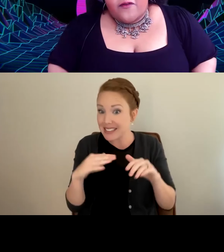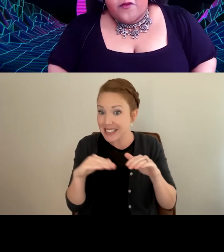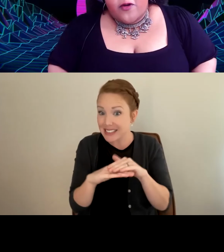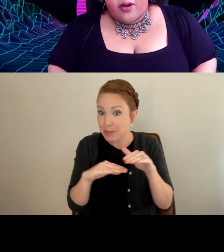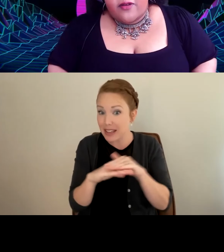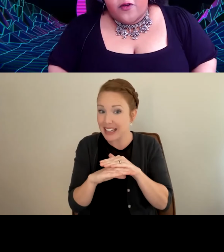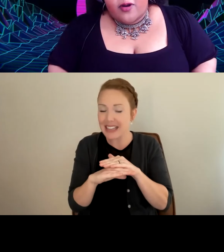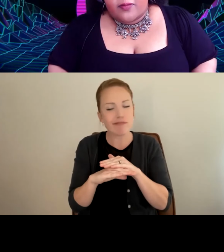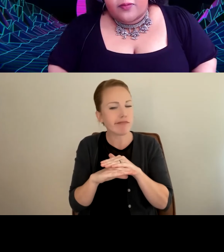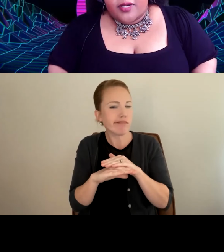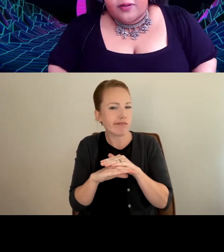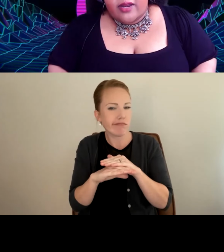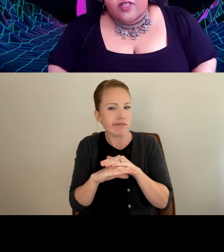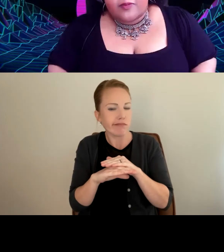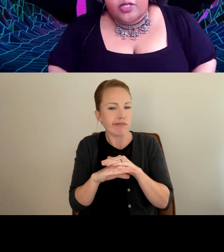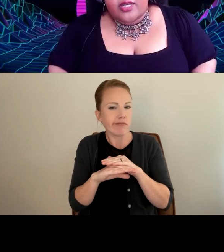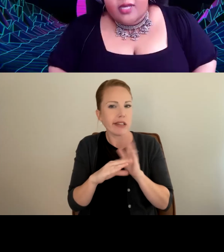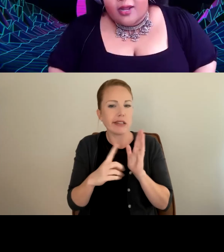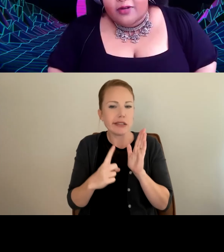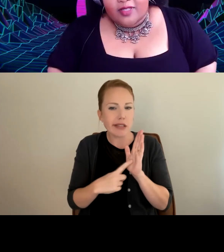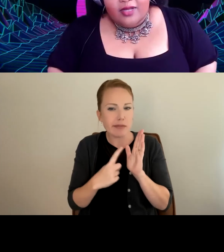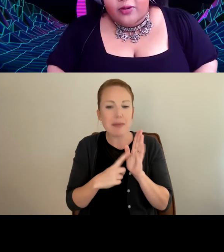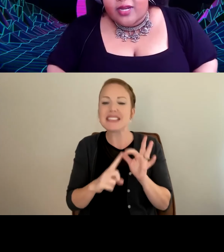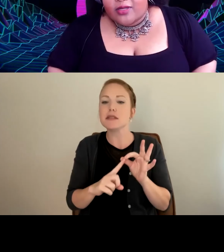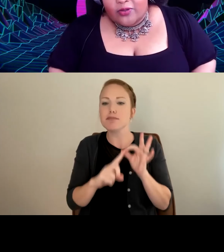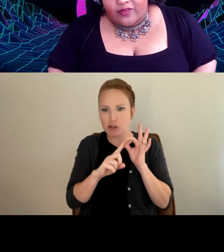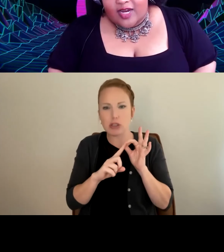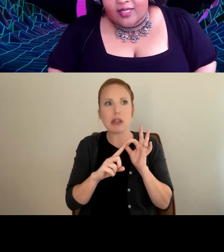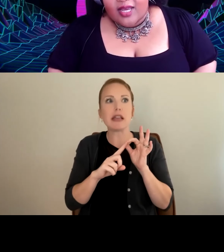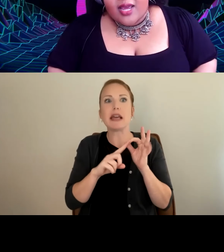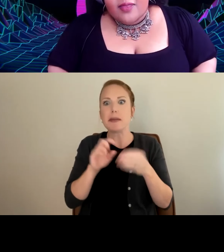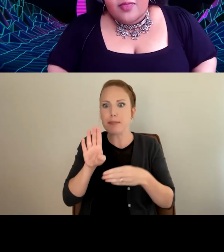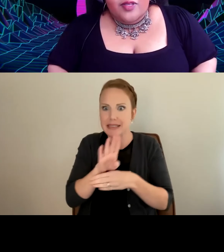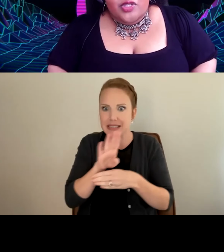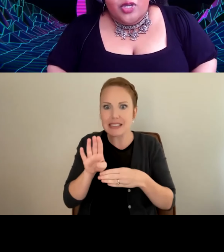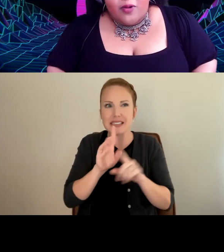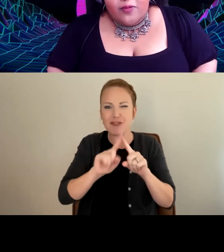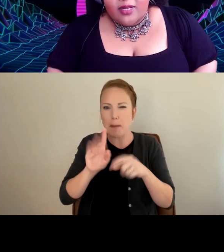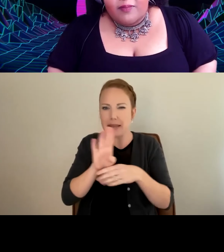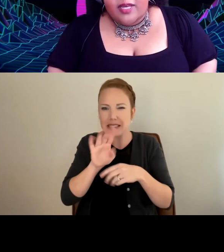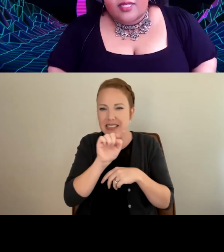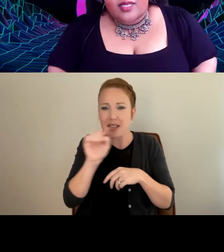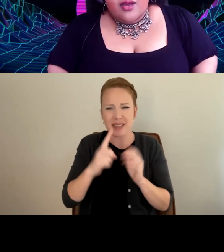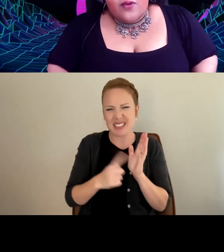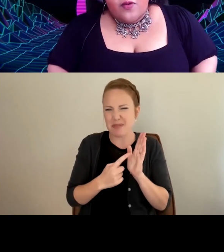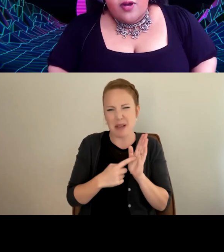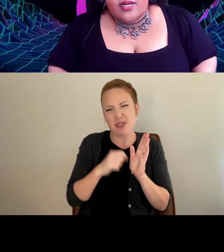for especially e-commerce or any sort of sites, they don't really because 1,